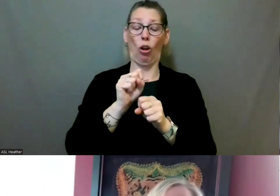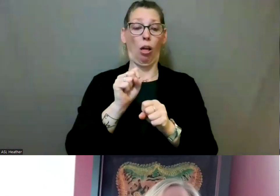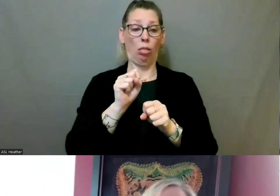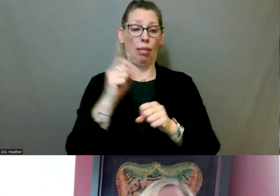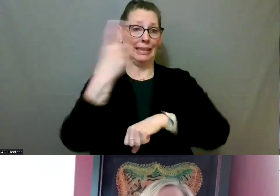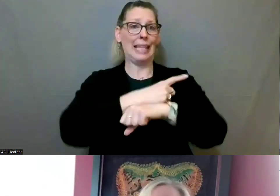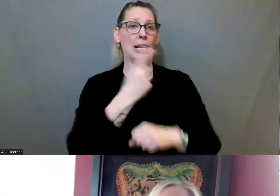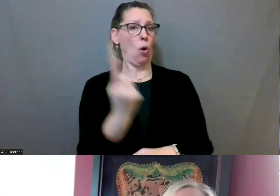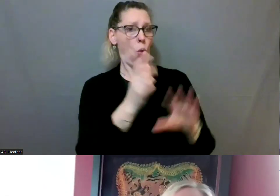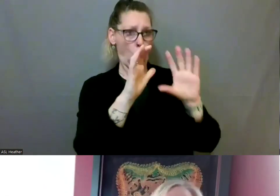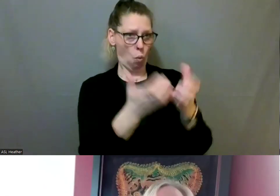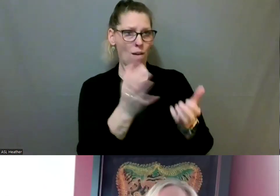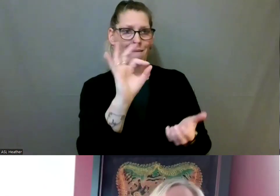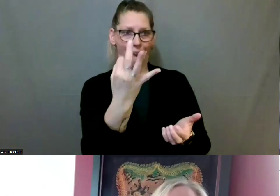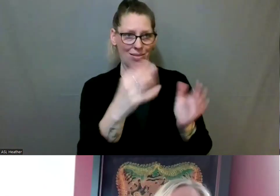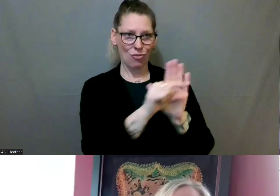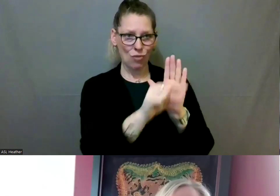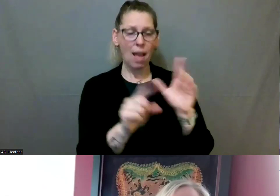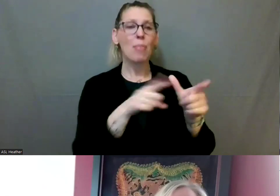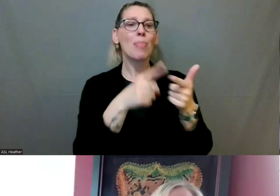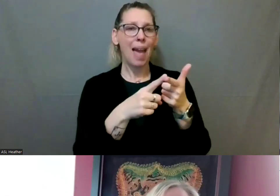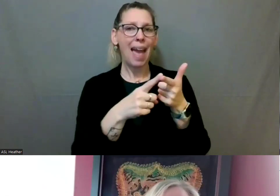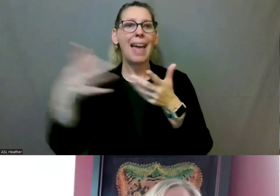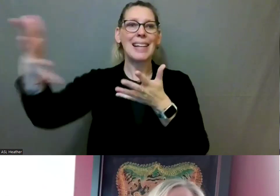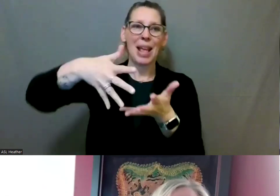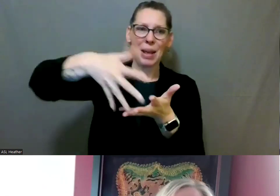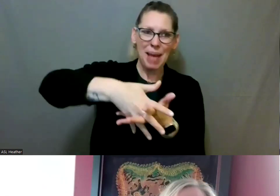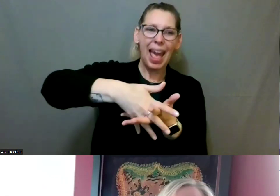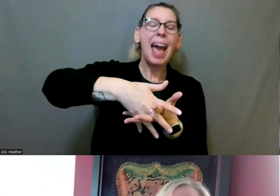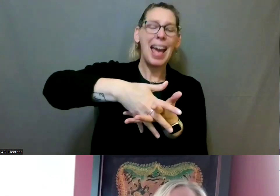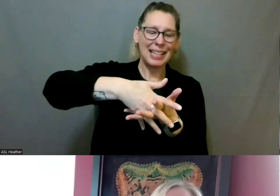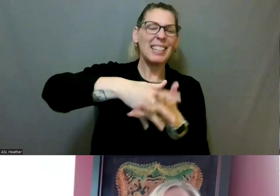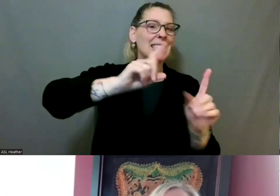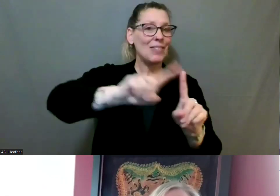ninth graders and then embed all of those amazing activities that Henterson put on